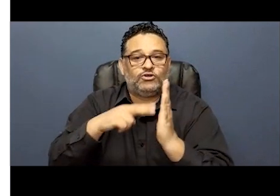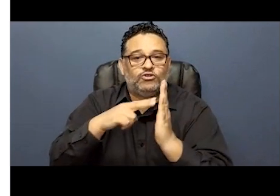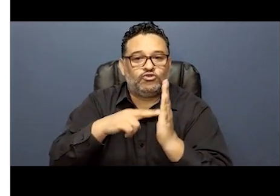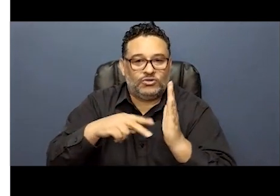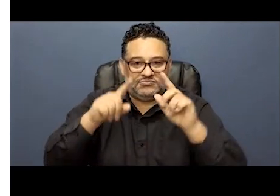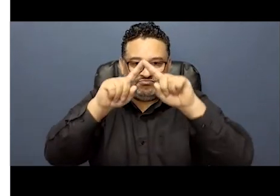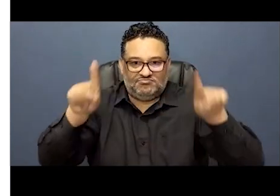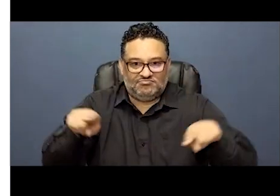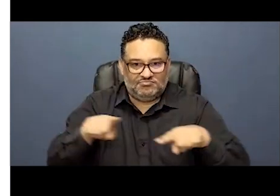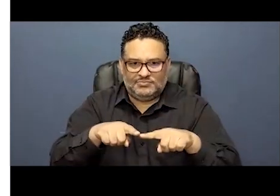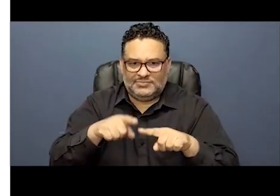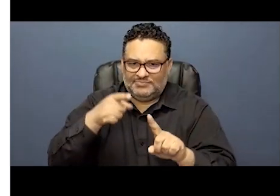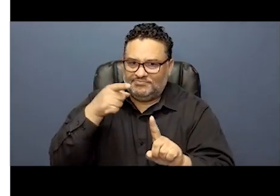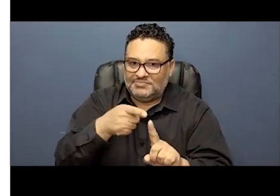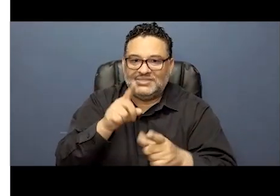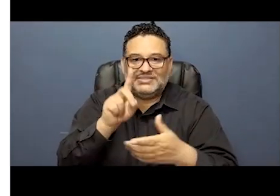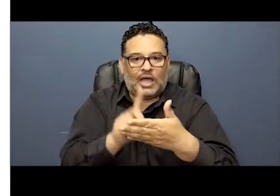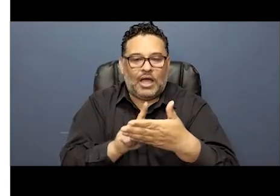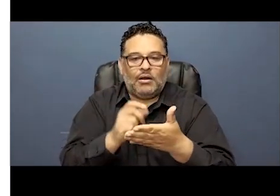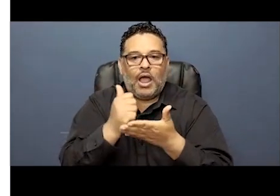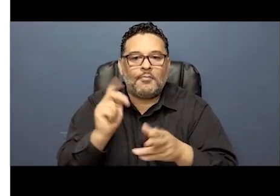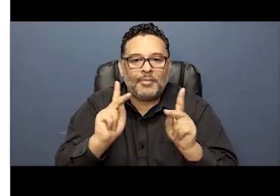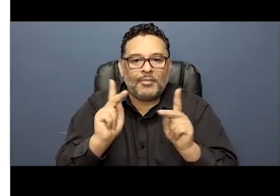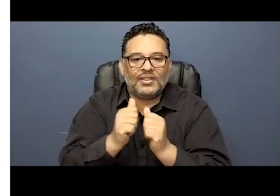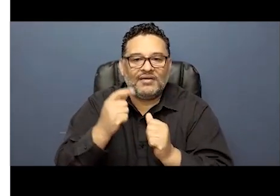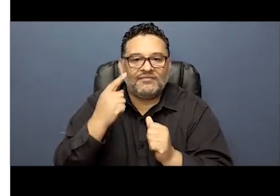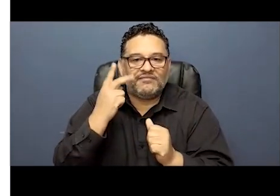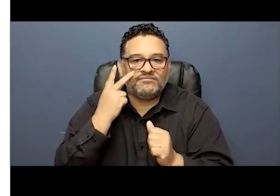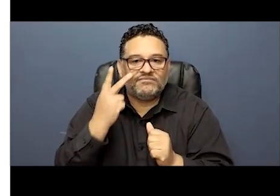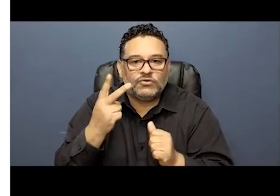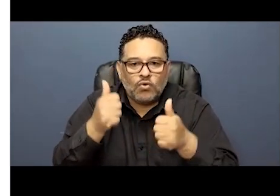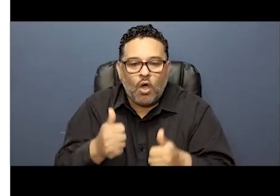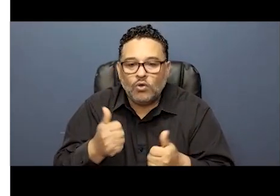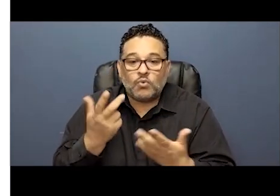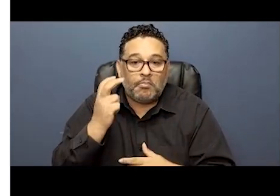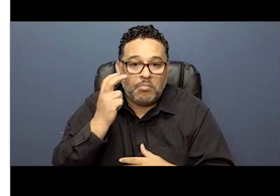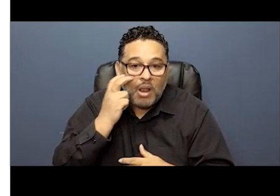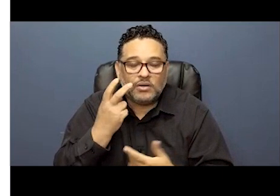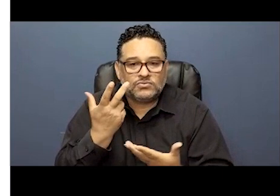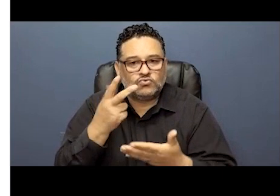designed to help people with vision loss or blindness to read and understand content.